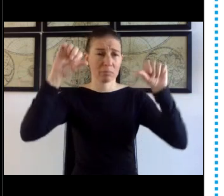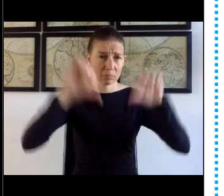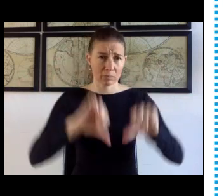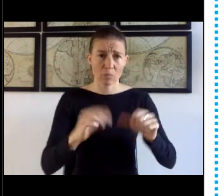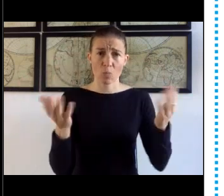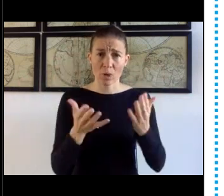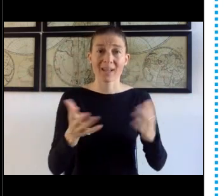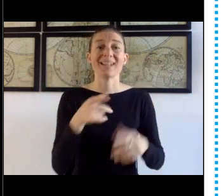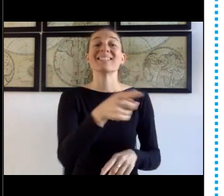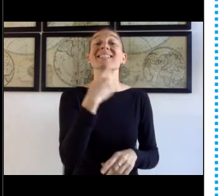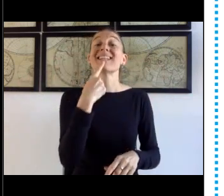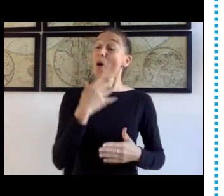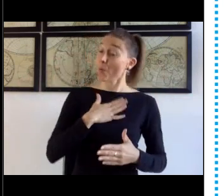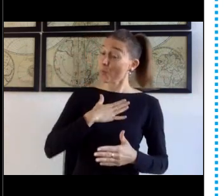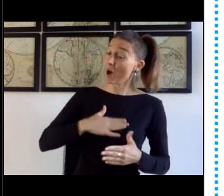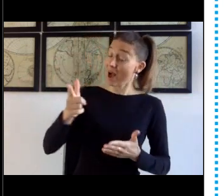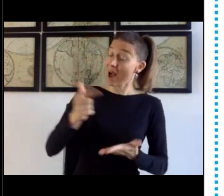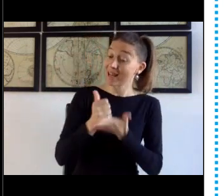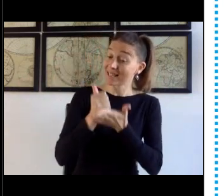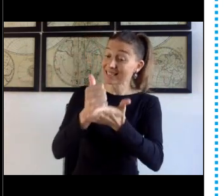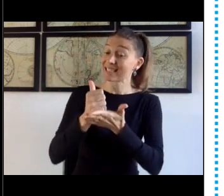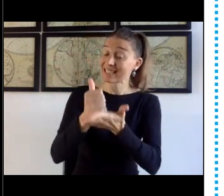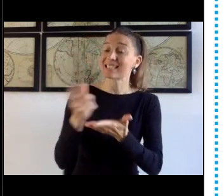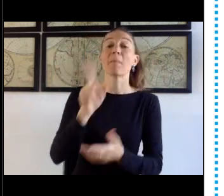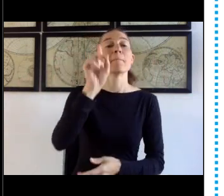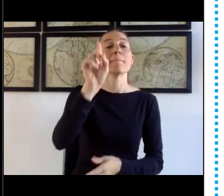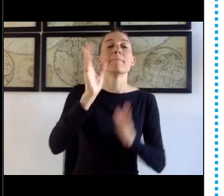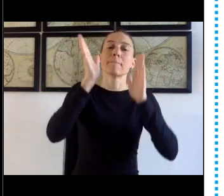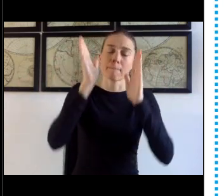In some cases up to two days in advance which is way too long.